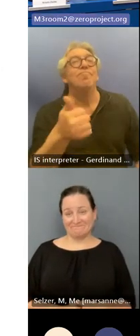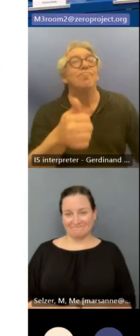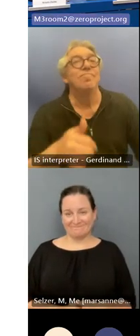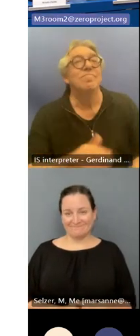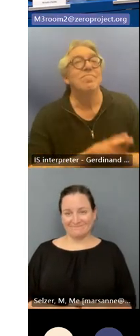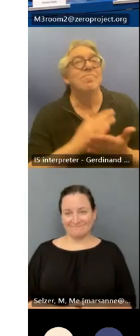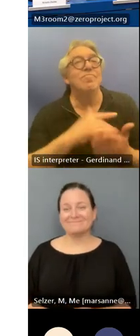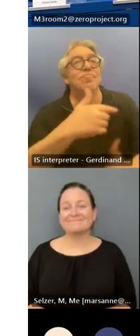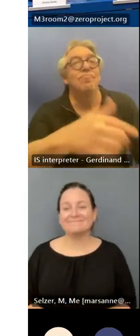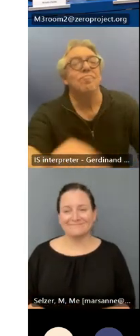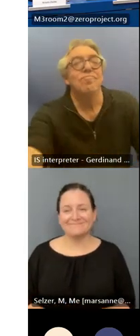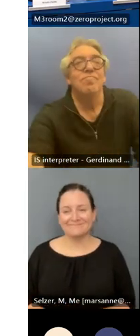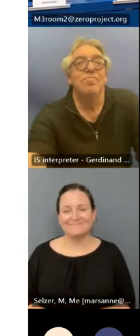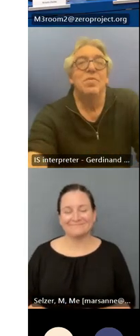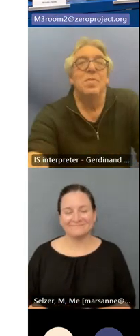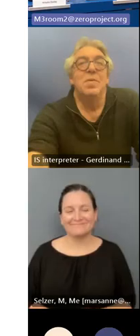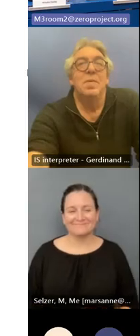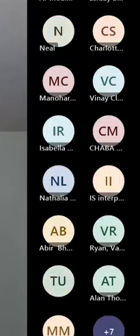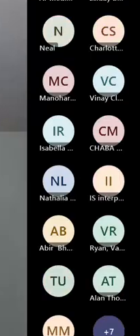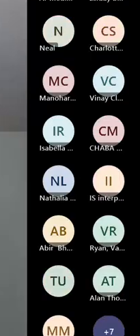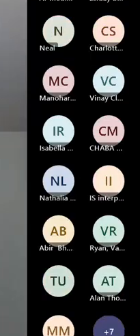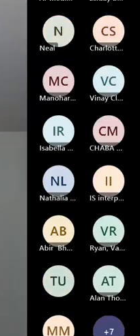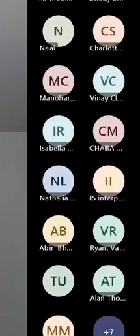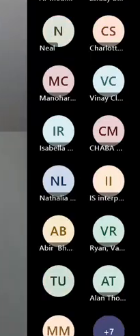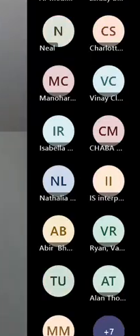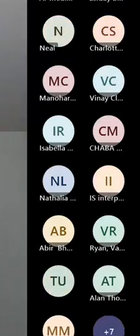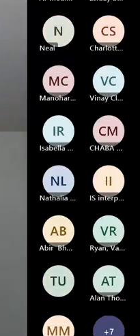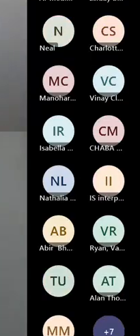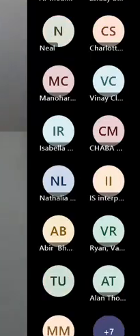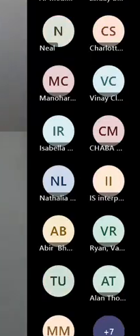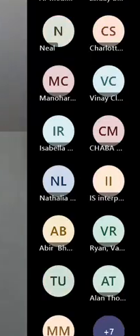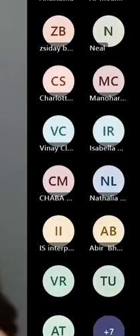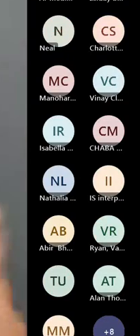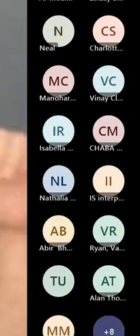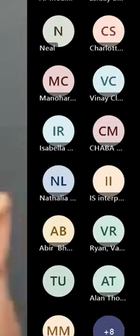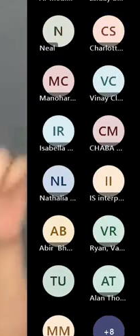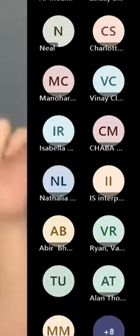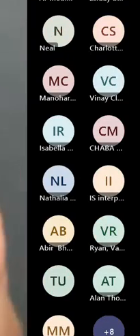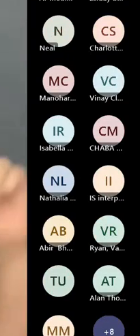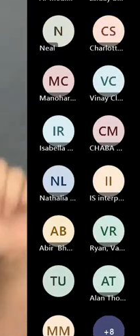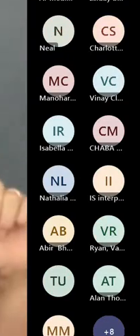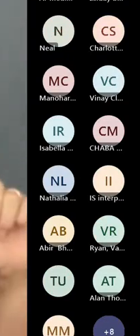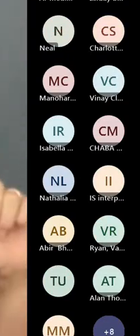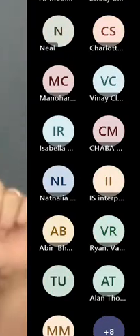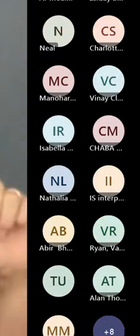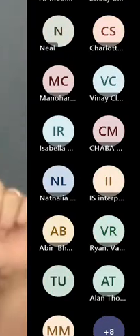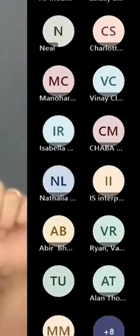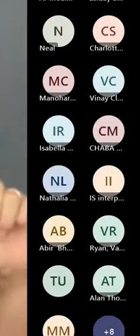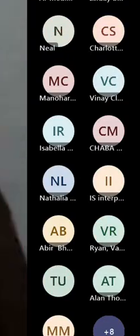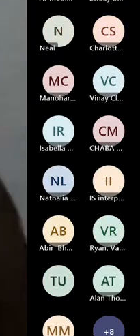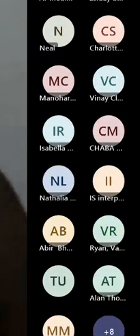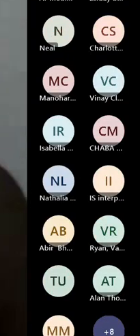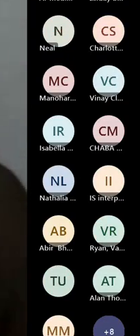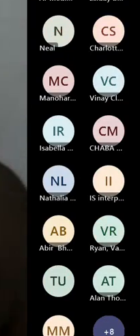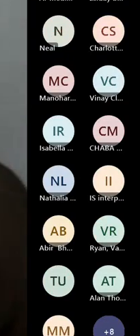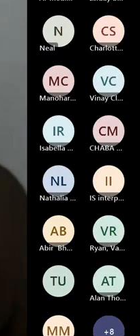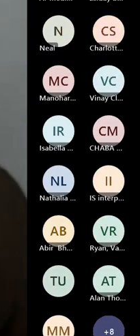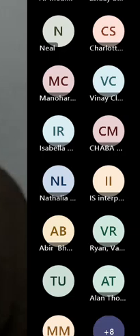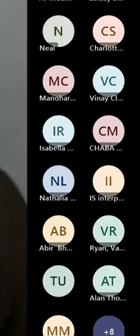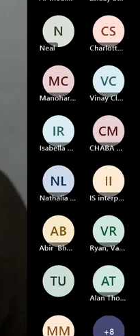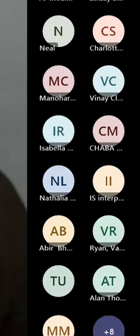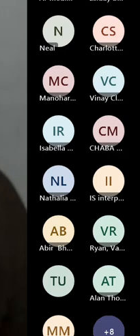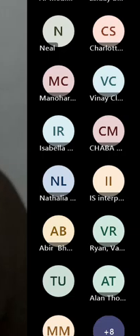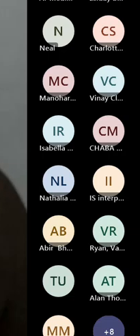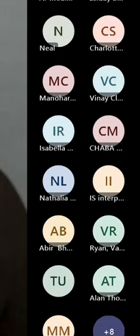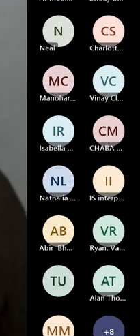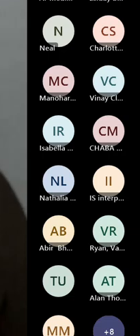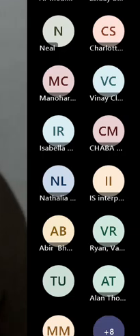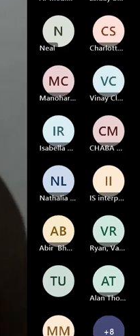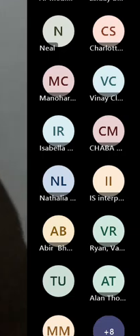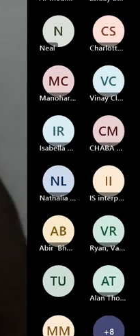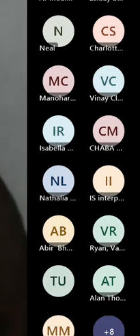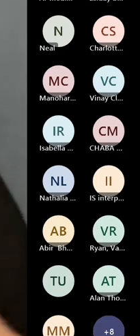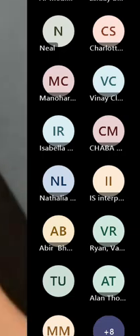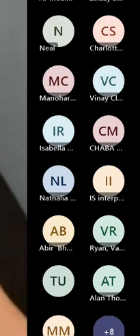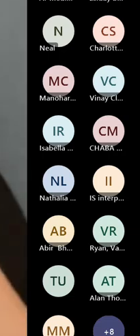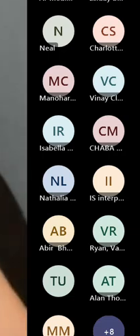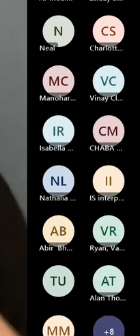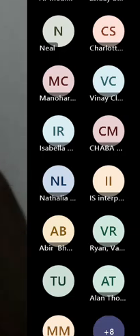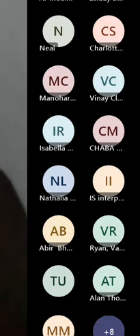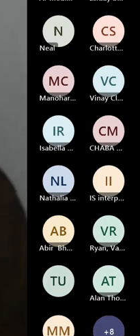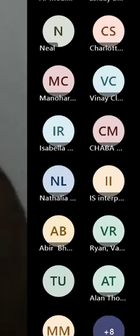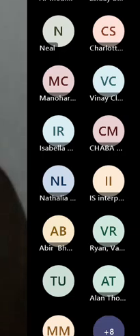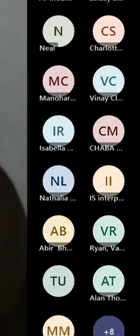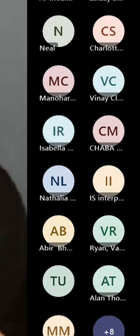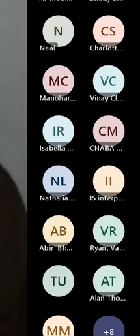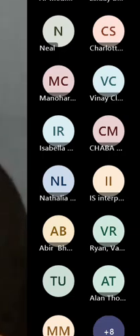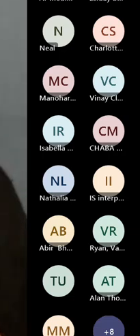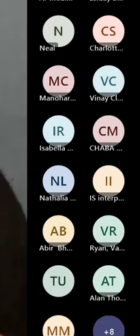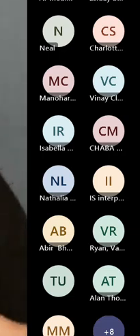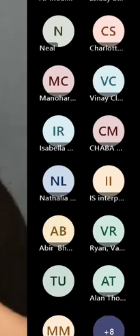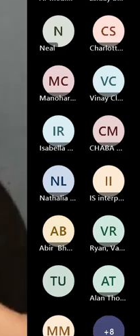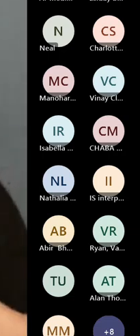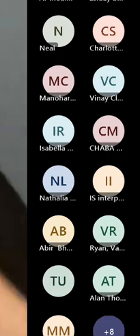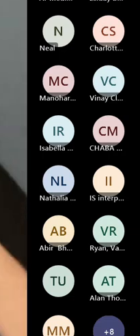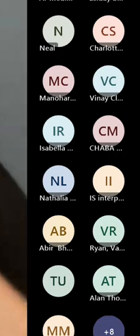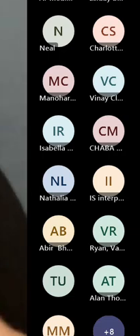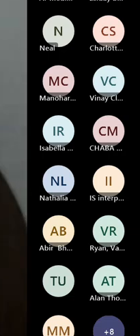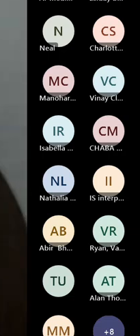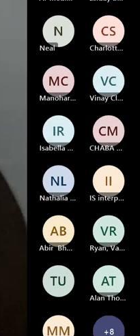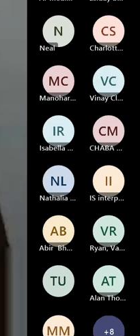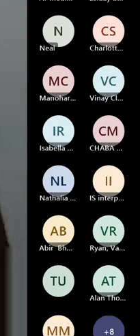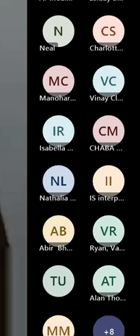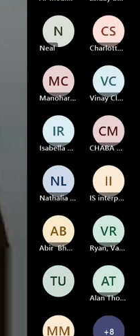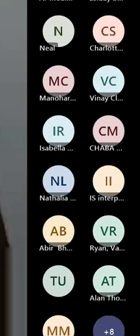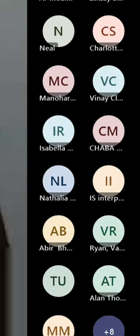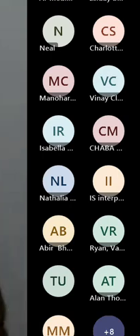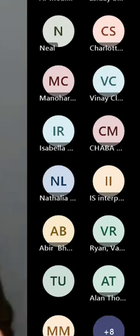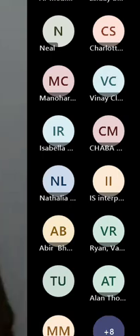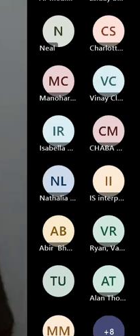(Video plays) DONNA BUNGARD: